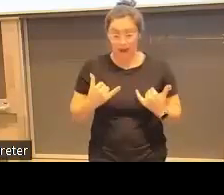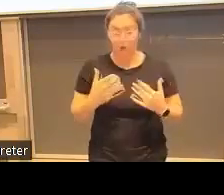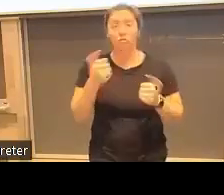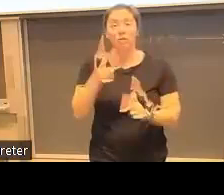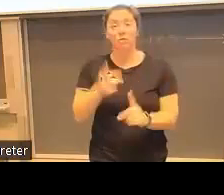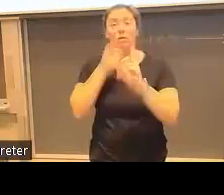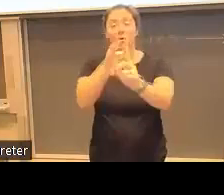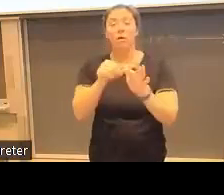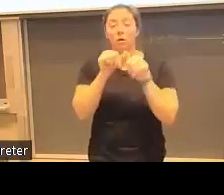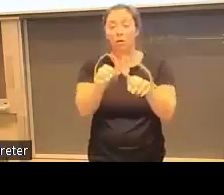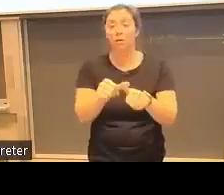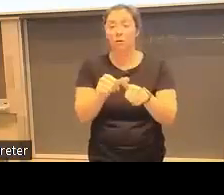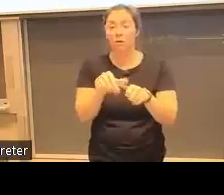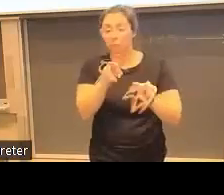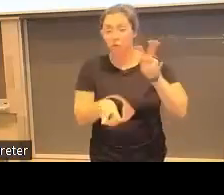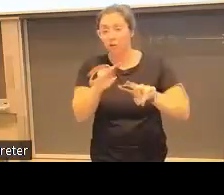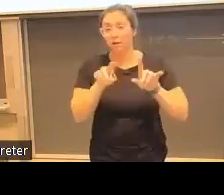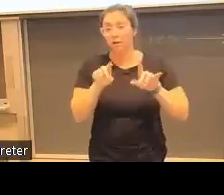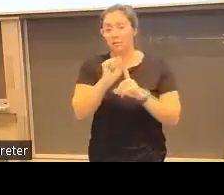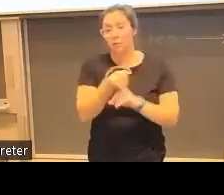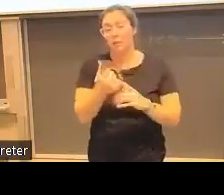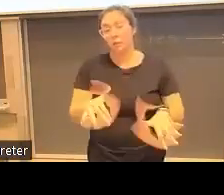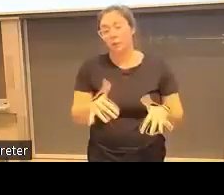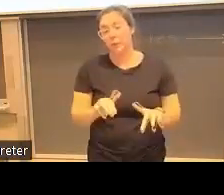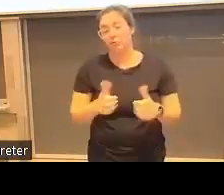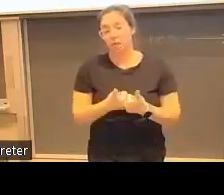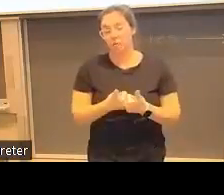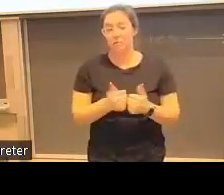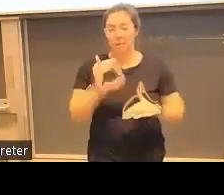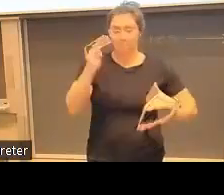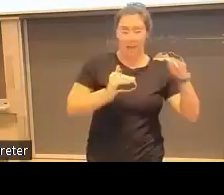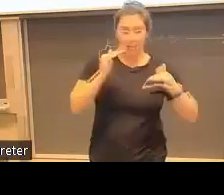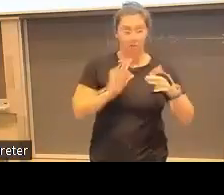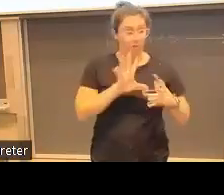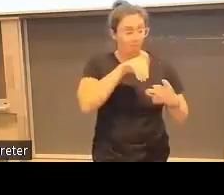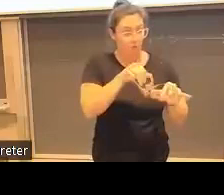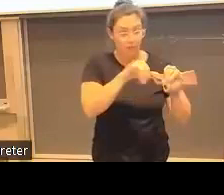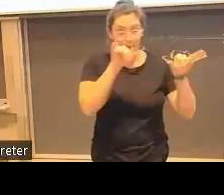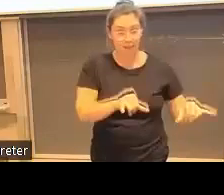ability to observe the situation it is a balance between being part of the system and seeing the